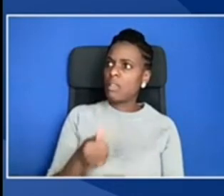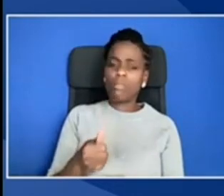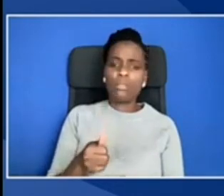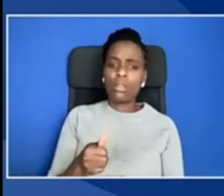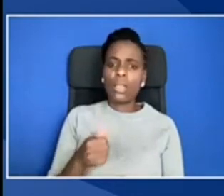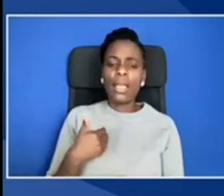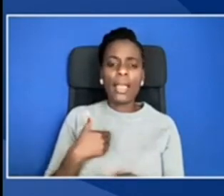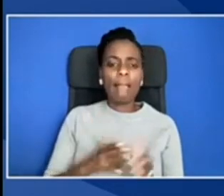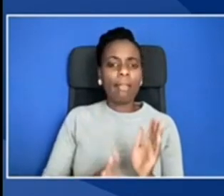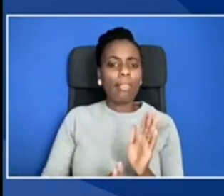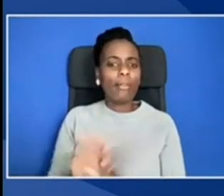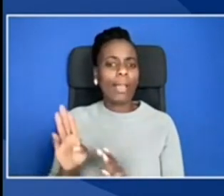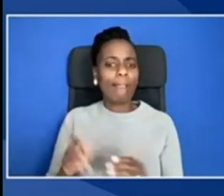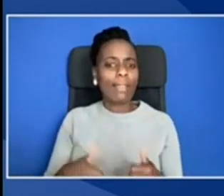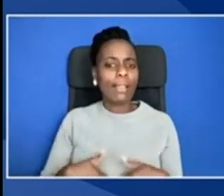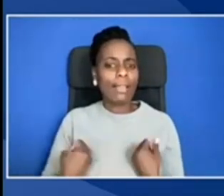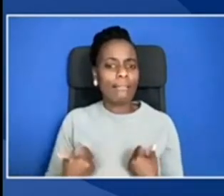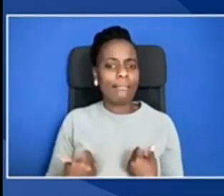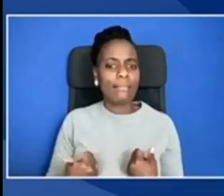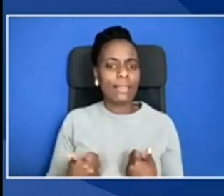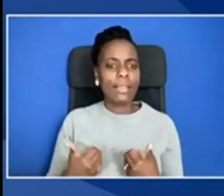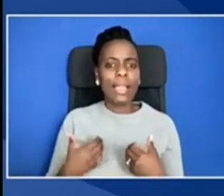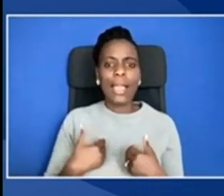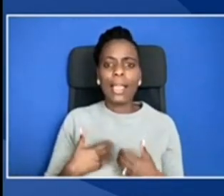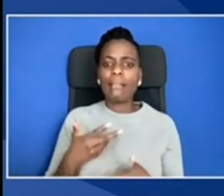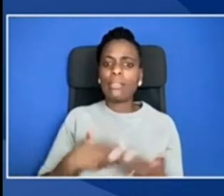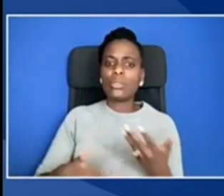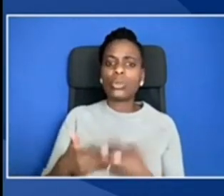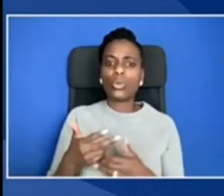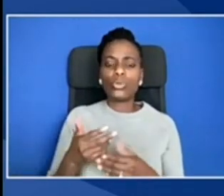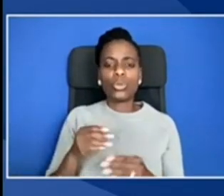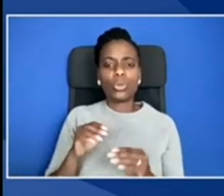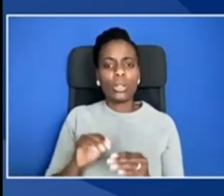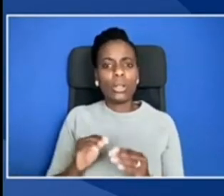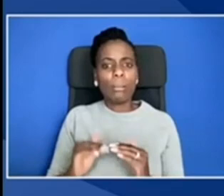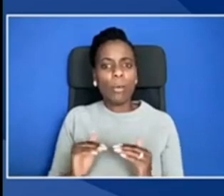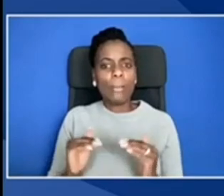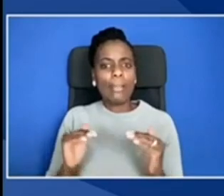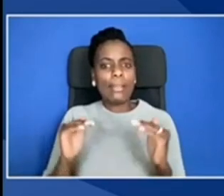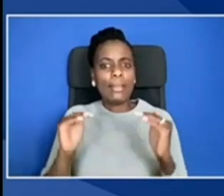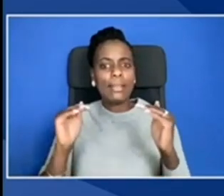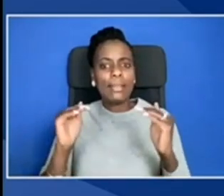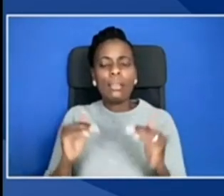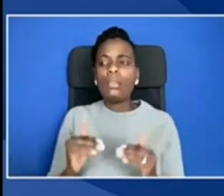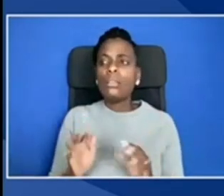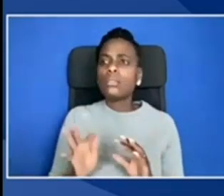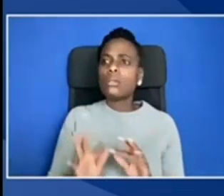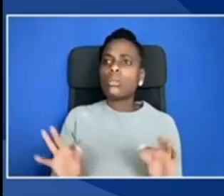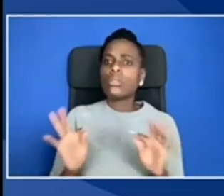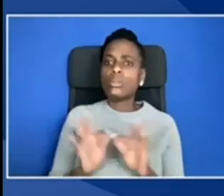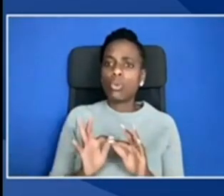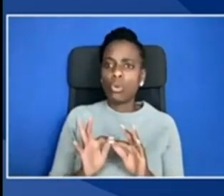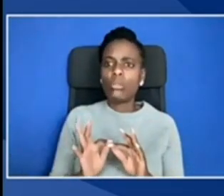life that you are able to have social mobility. So I think some of this is that we need to really come back to how the